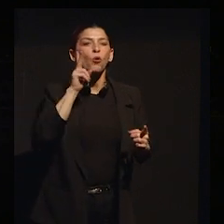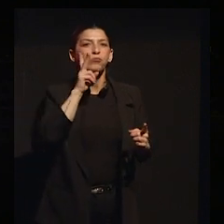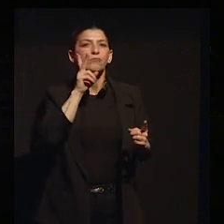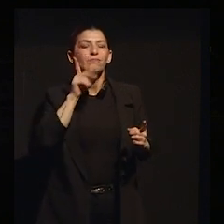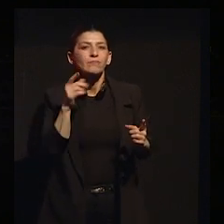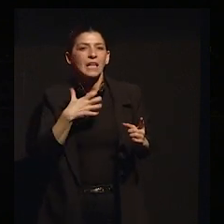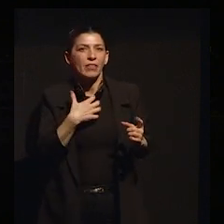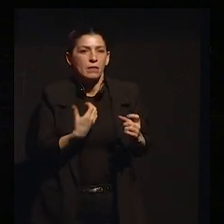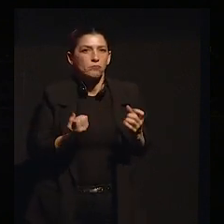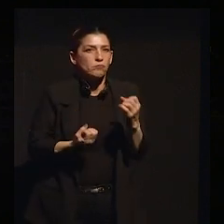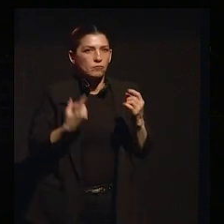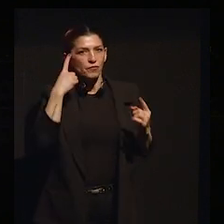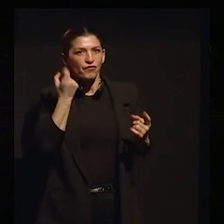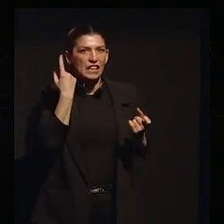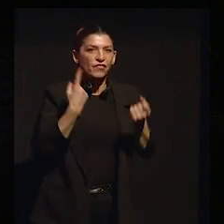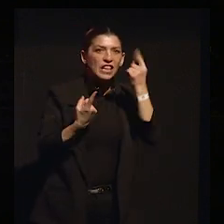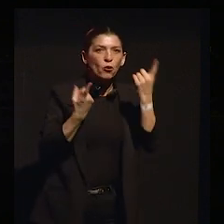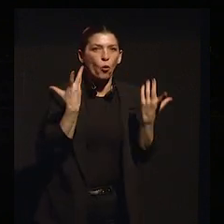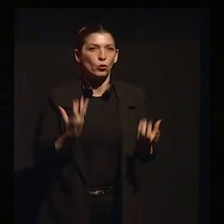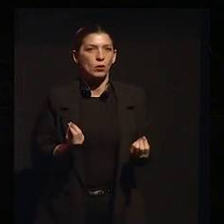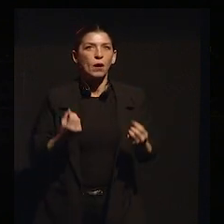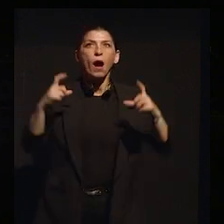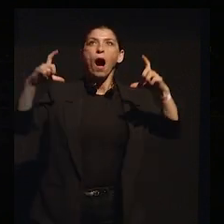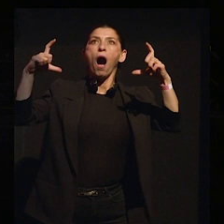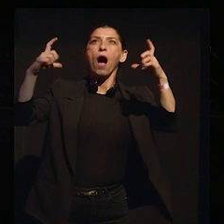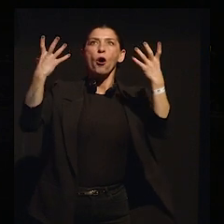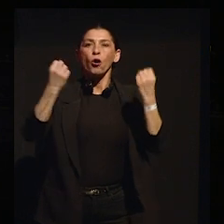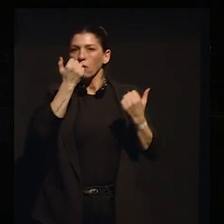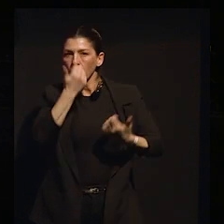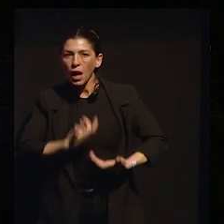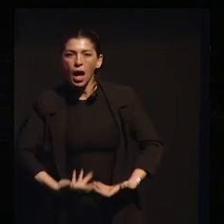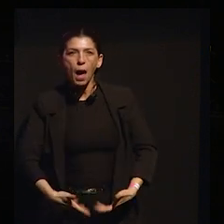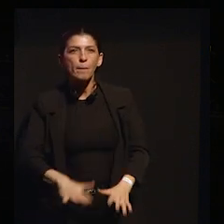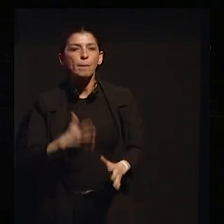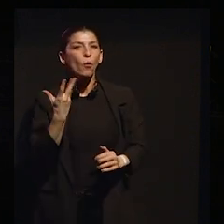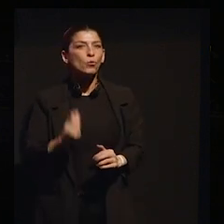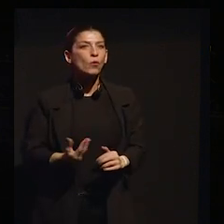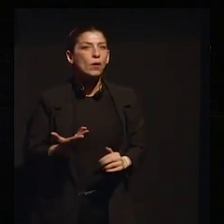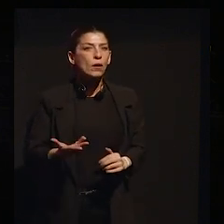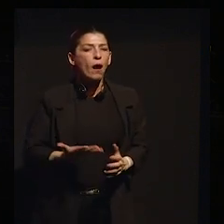dance around the fire, etc. They go ooh, cause it’s a creative term. They call it the last fertility. Then they all look at the moon.